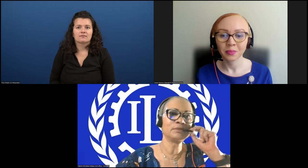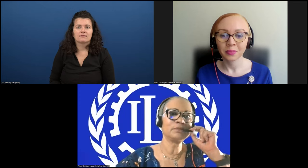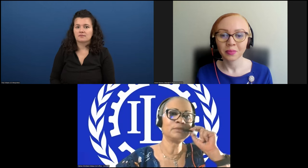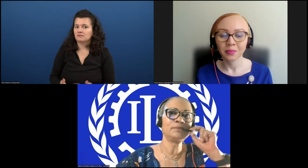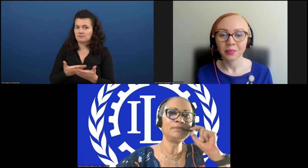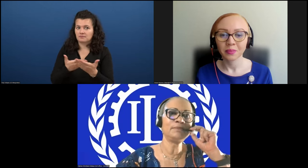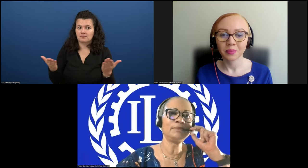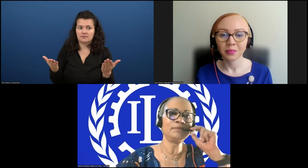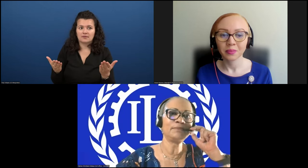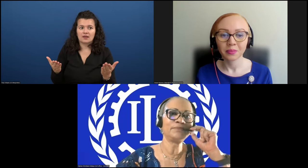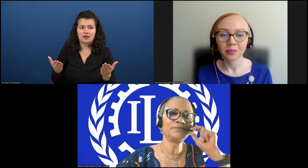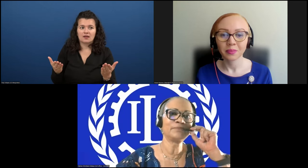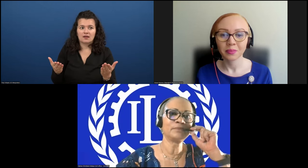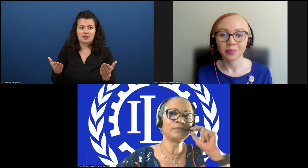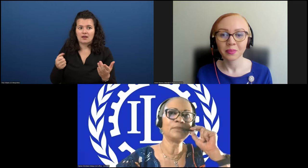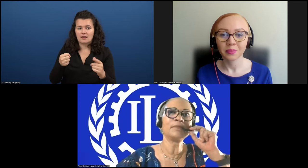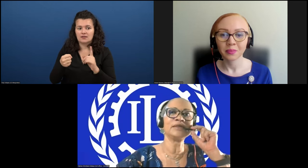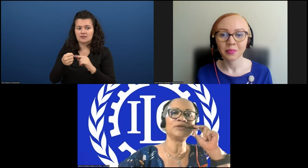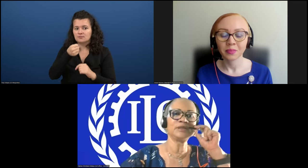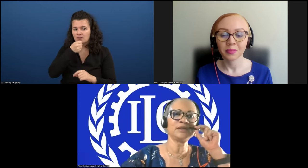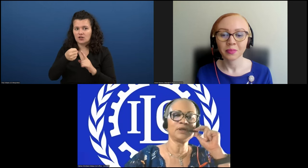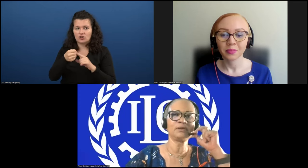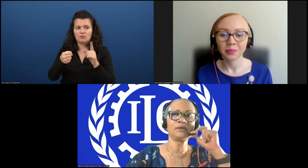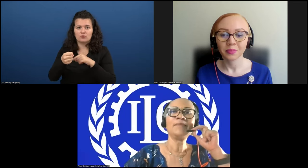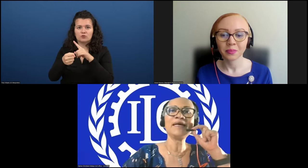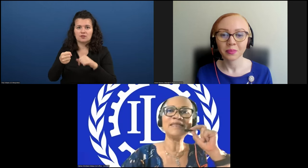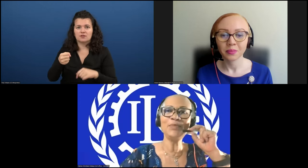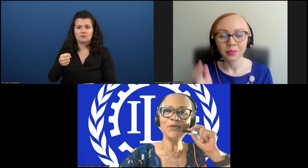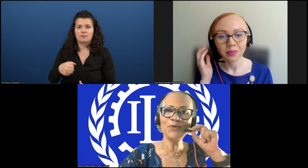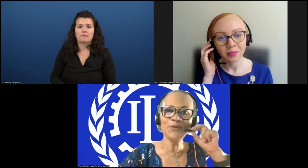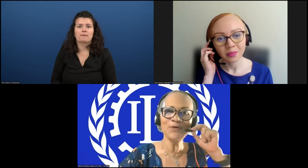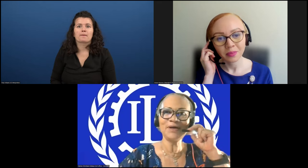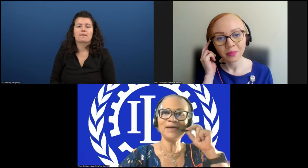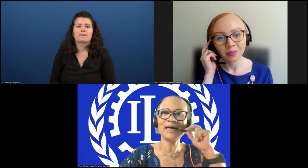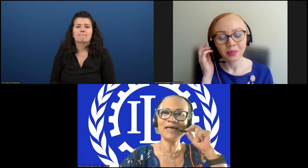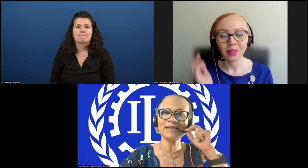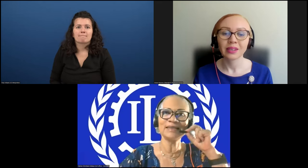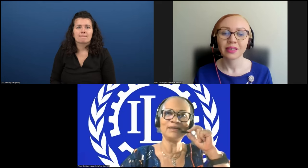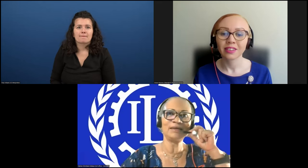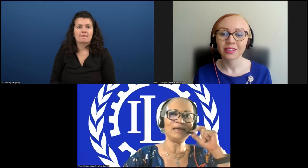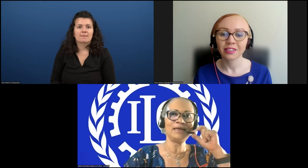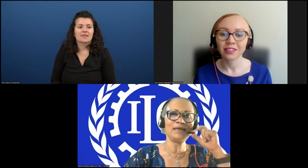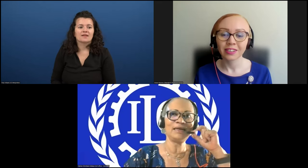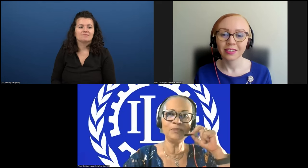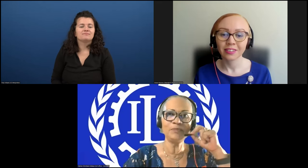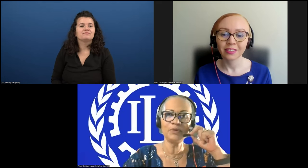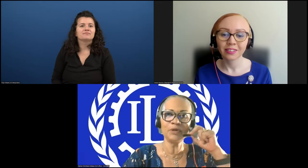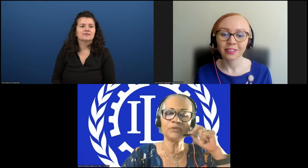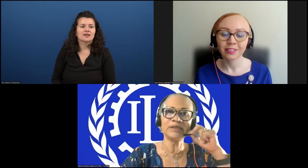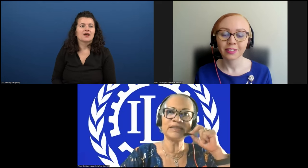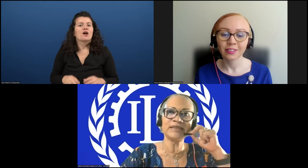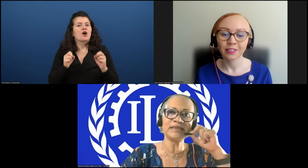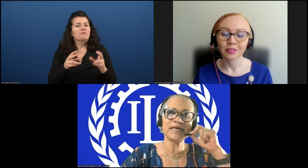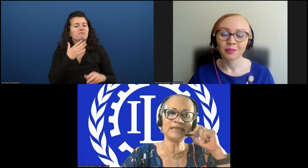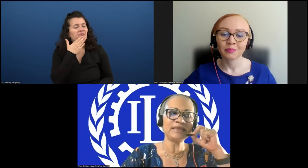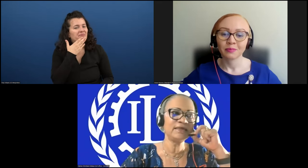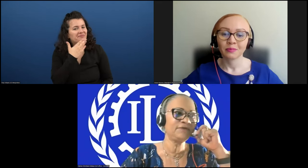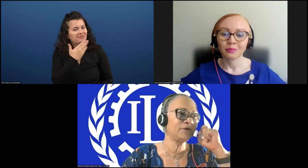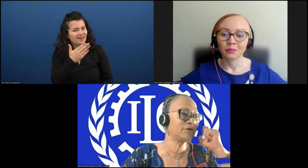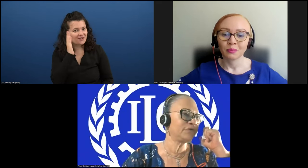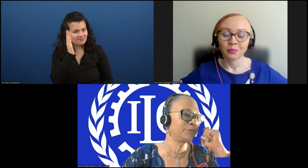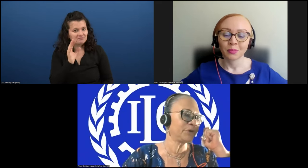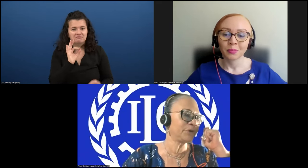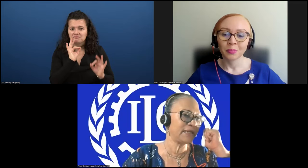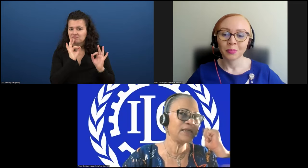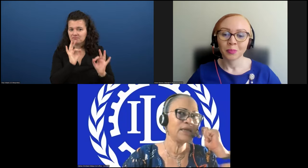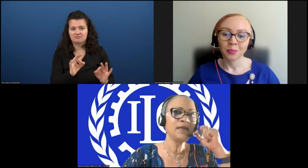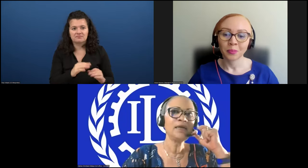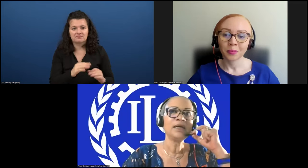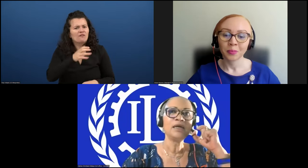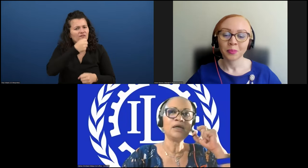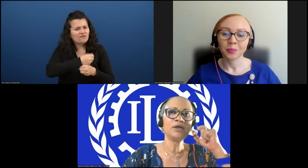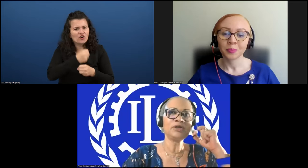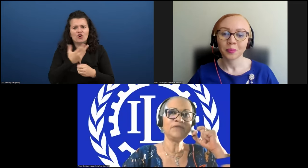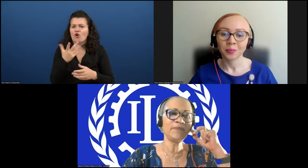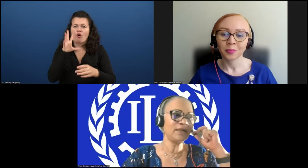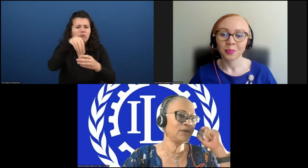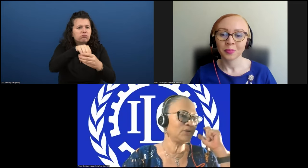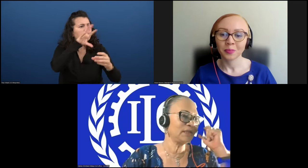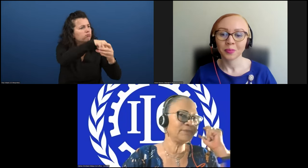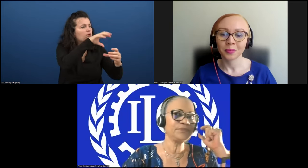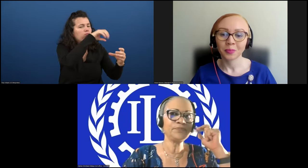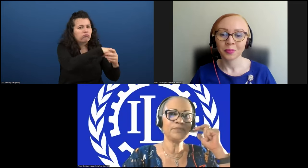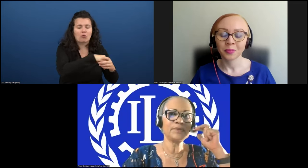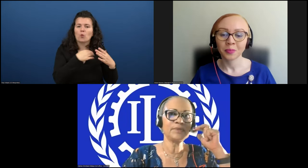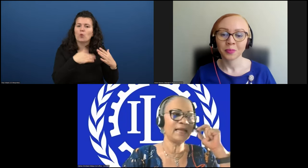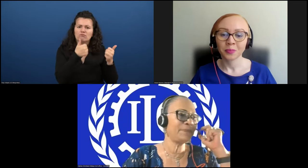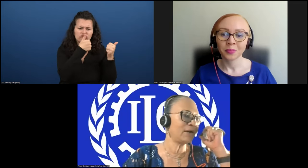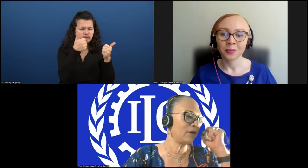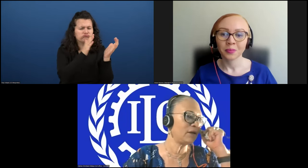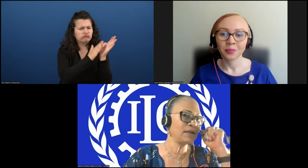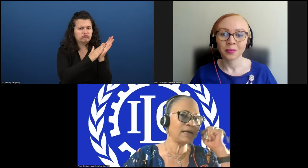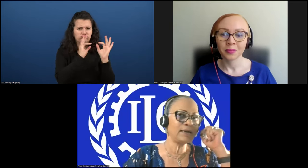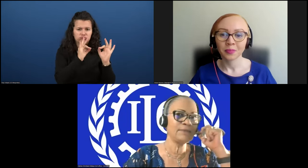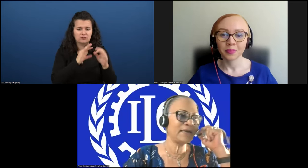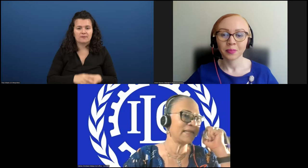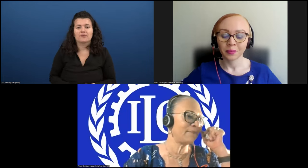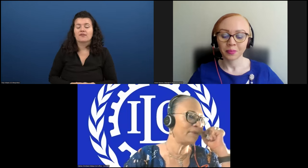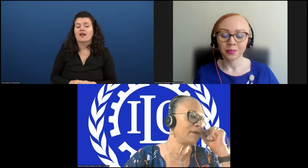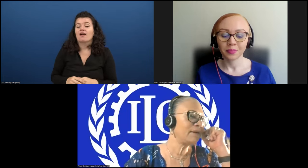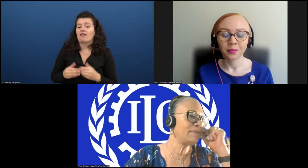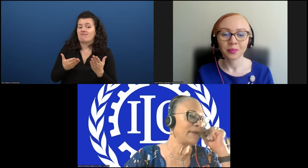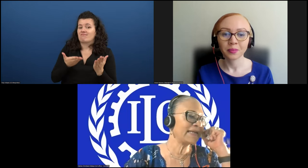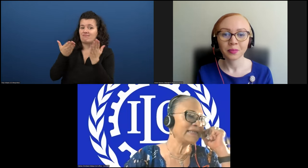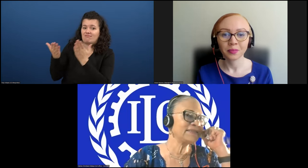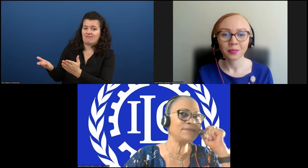10:53:00 Bravo, says initiative coupon a Chevy man not donate lap.